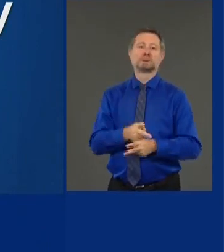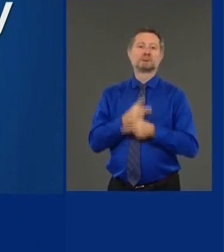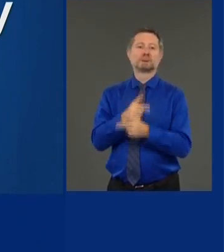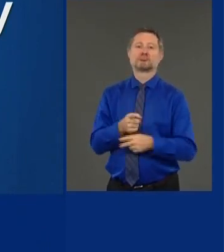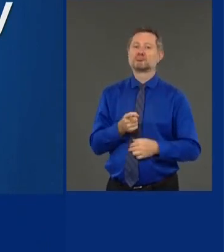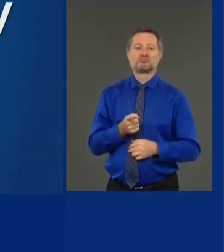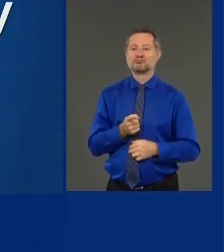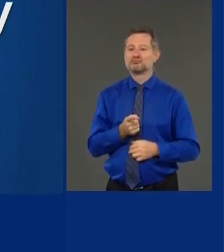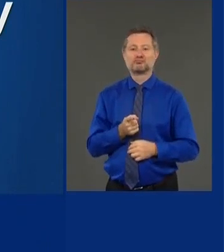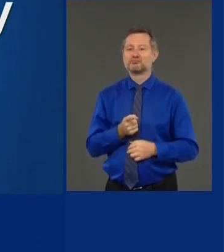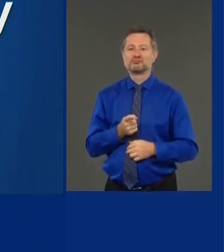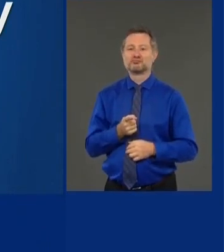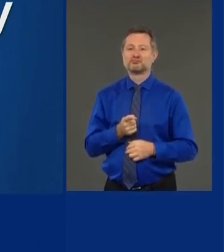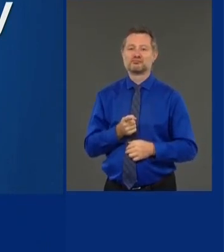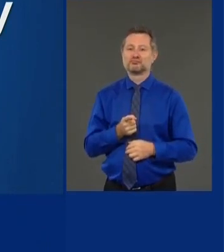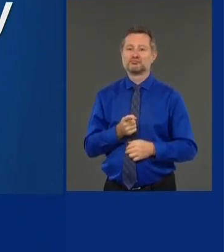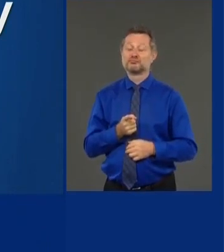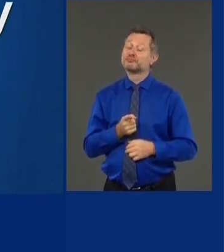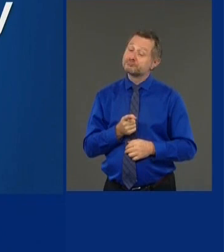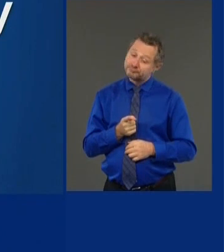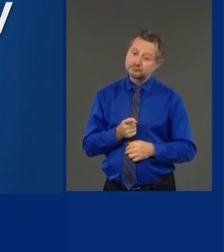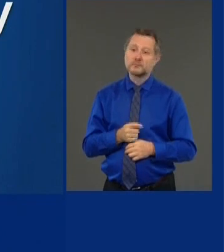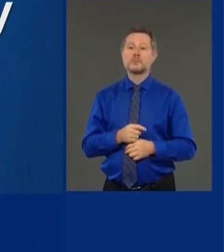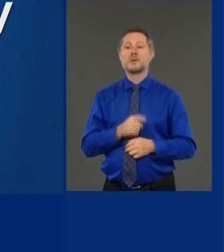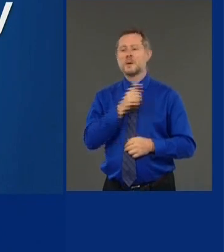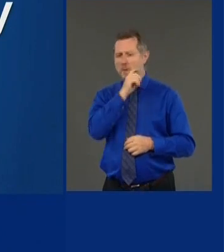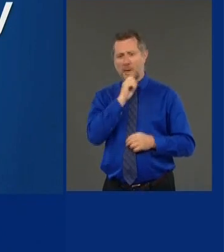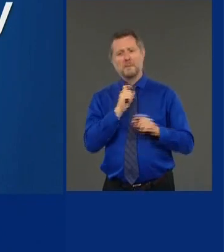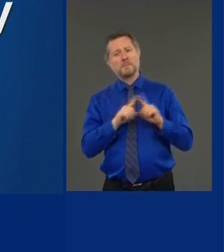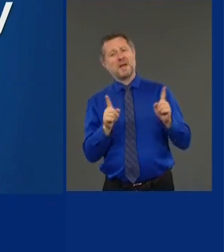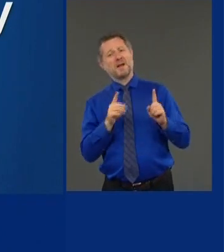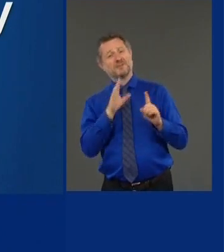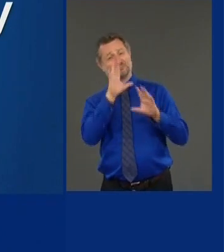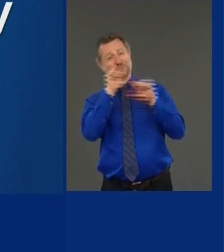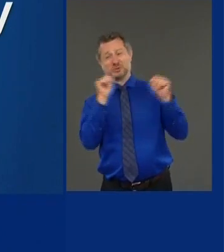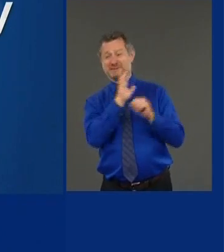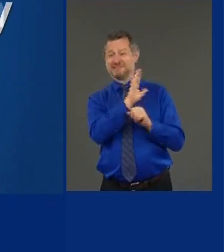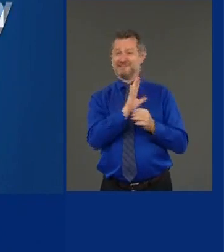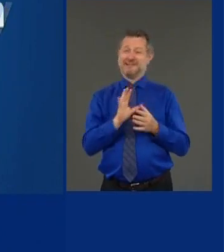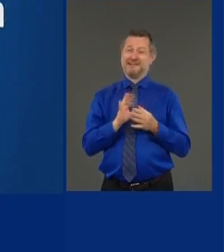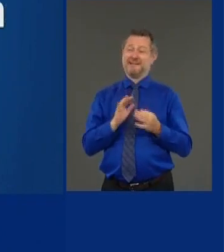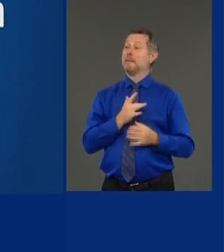AND IF YOU DIDN'T TAKE COVID SERIOUSLY, THEN YOU WOULDN'T TAKE THE PRECAUTIONS THAT PEOPLE